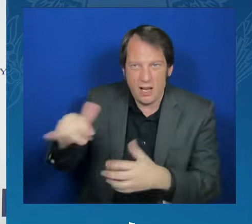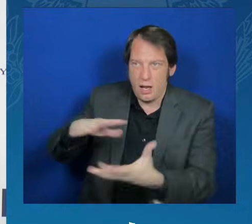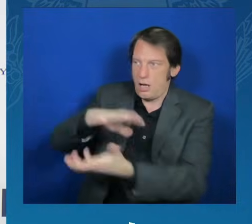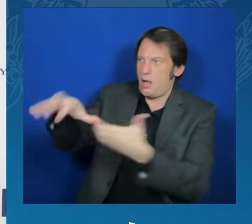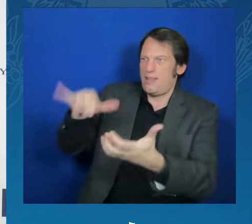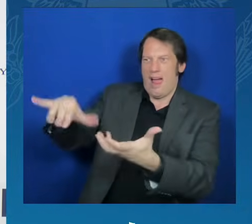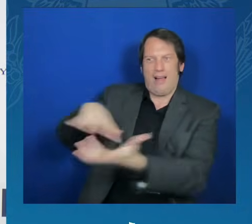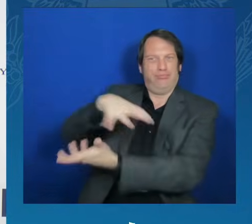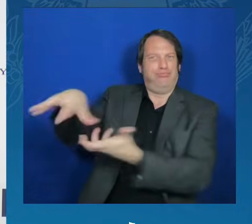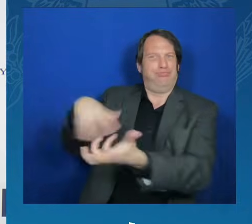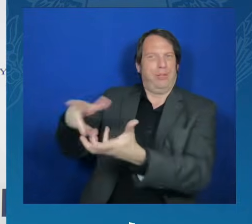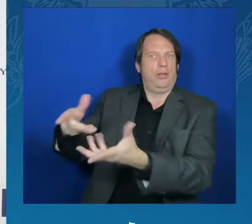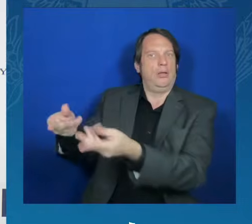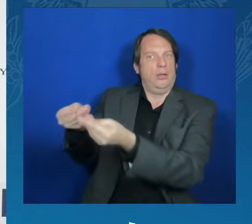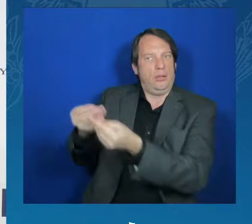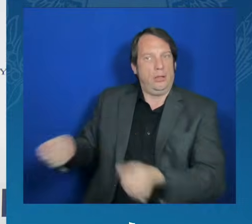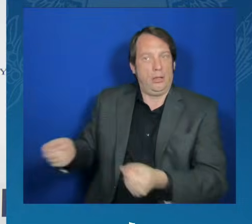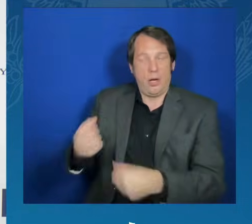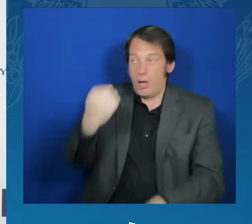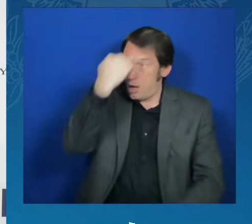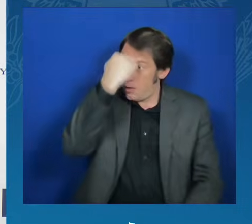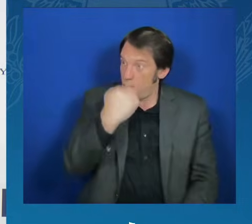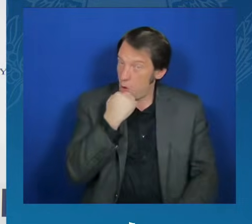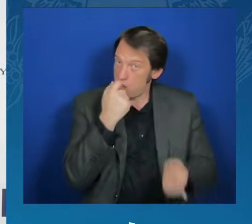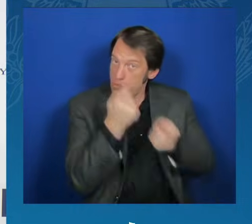dignity, freedom, and self-determination.